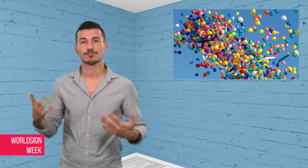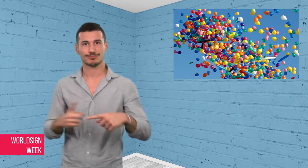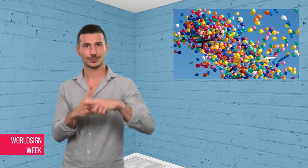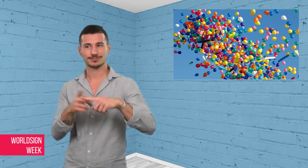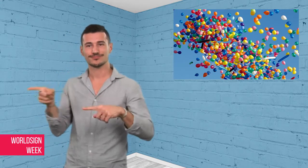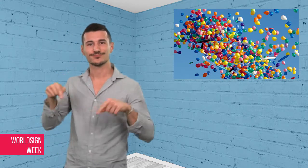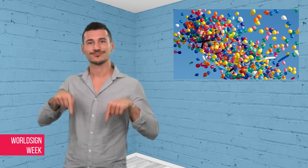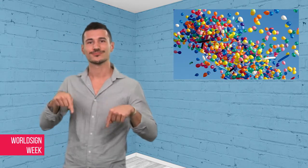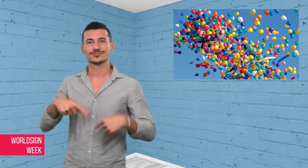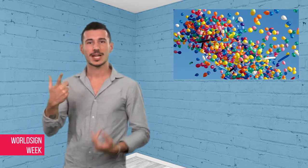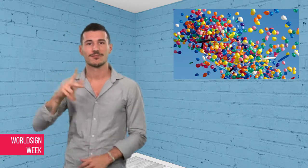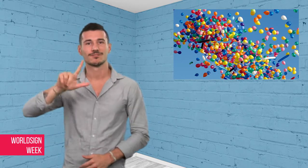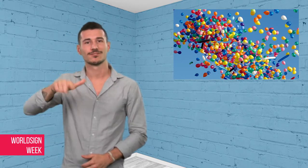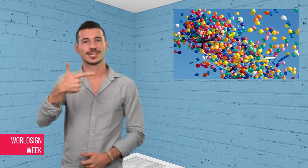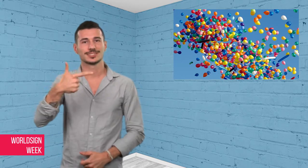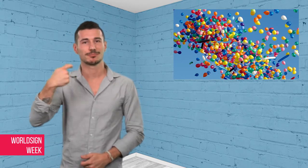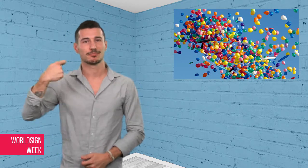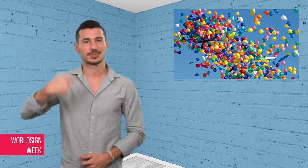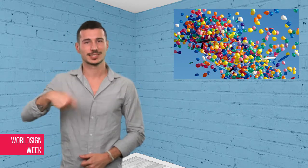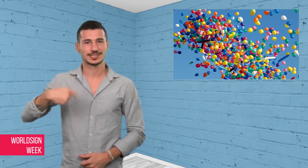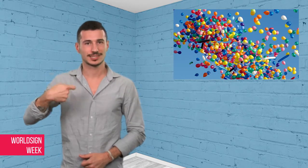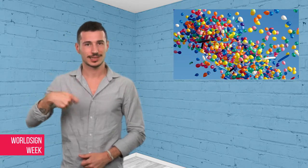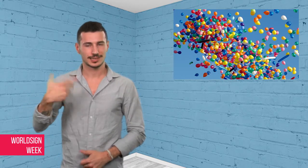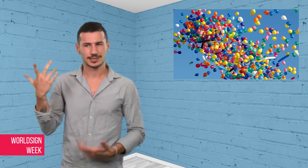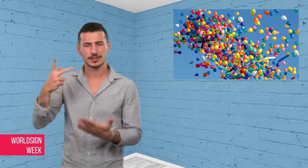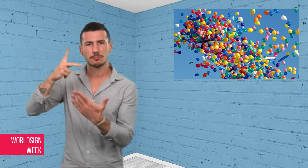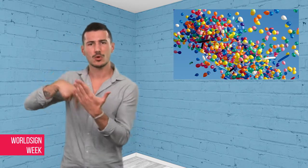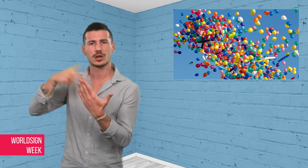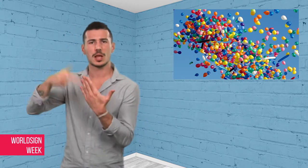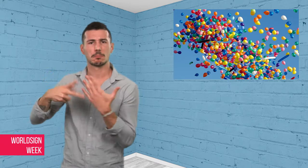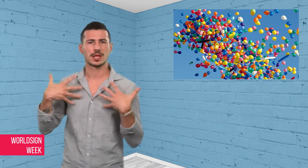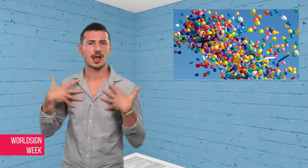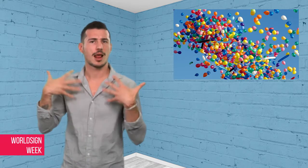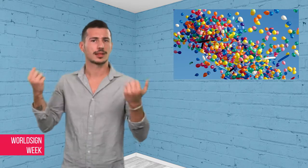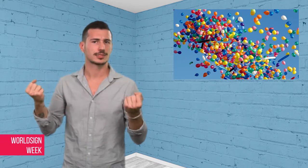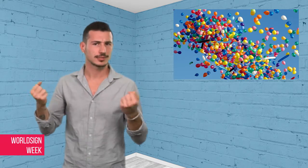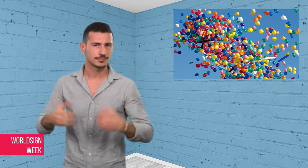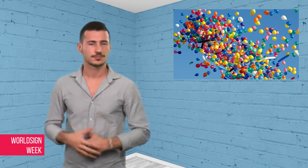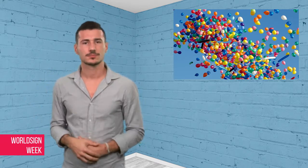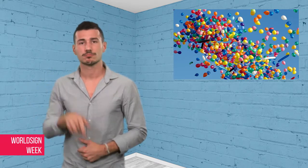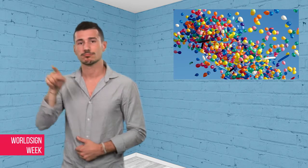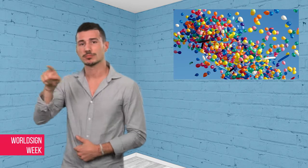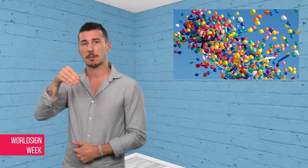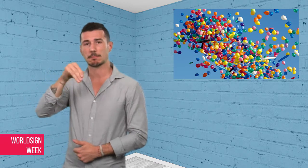She also ran as the vice-president under varied